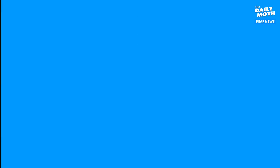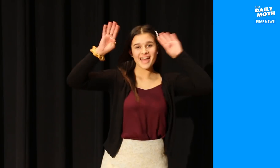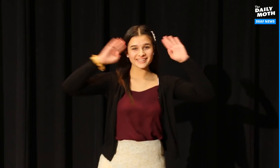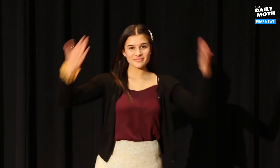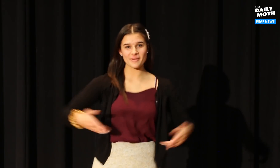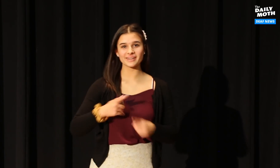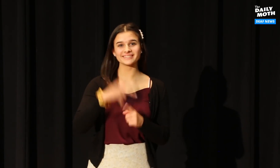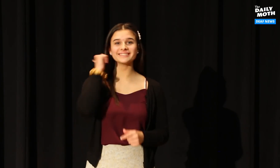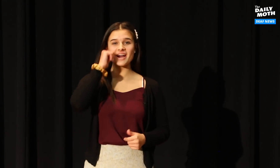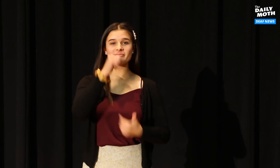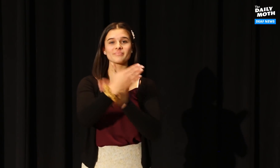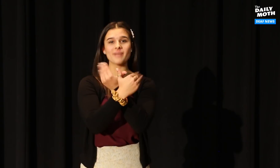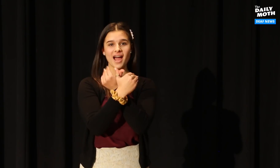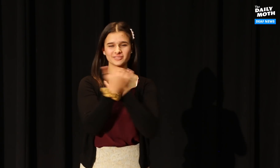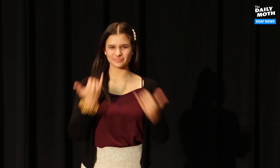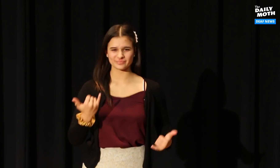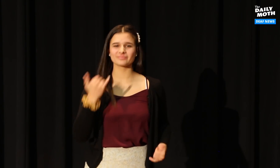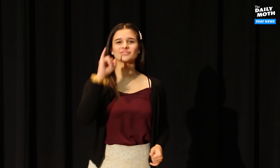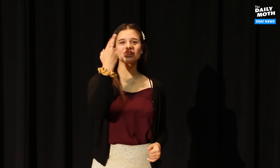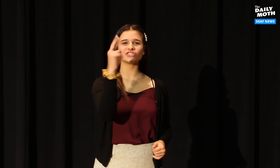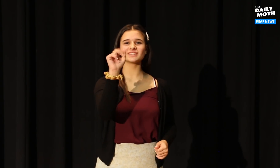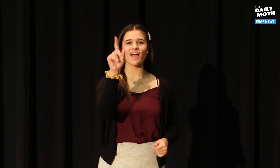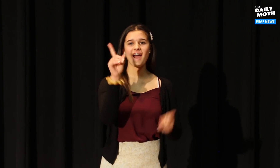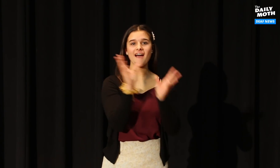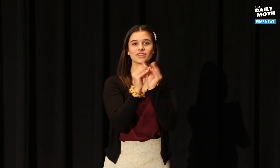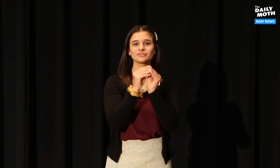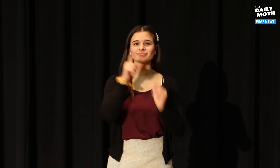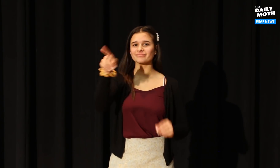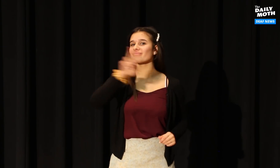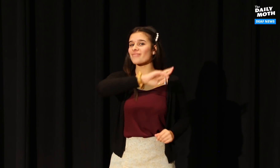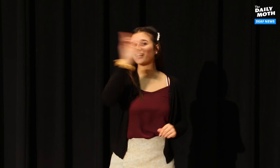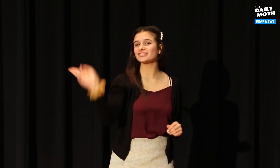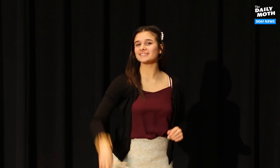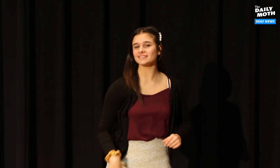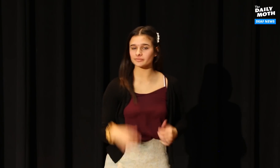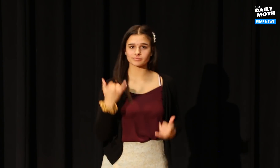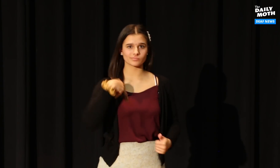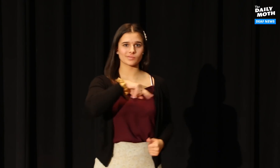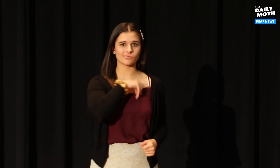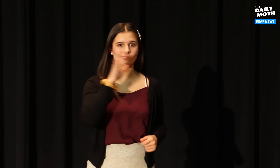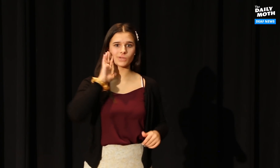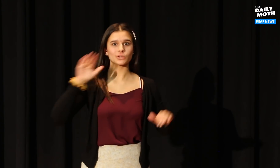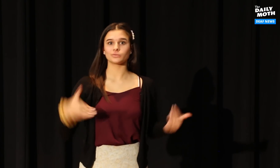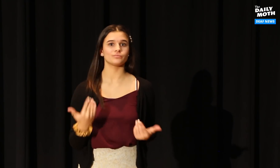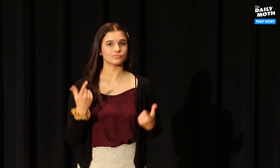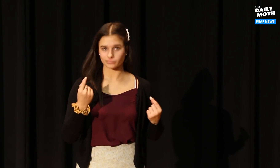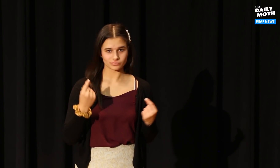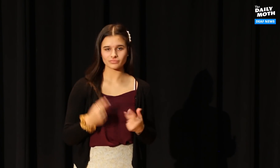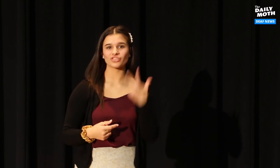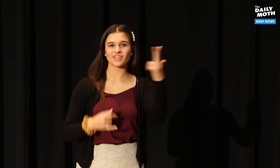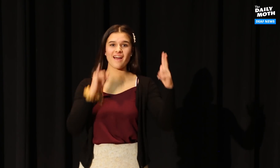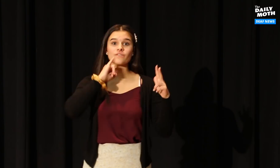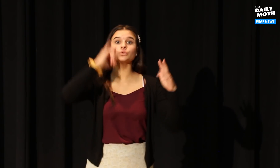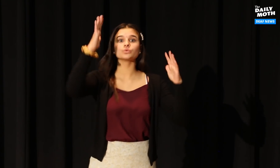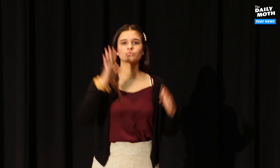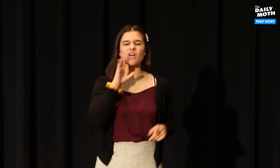Hey, welcome to the Daily Moth! We’re now at the Jr. NAD Conference in Rochester. Today we’ll be introducing 3 interviewees